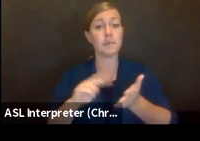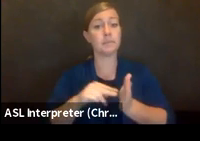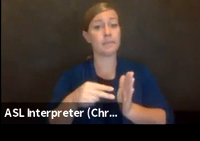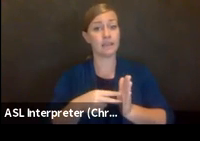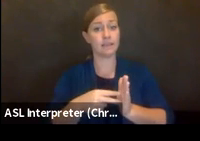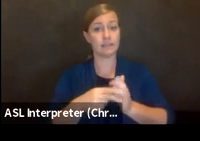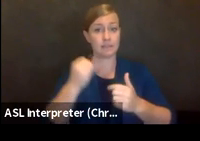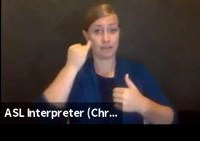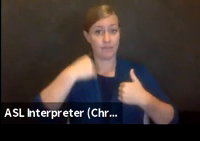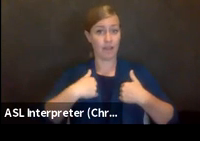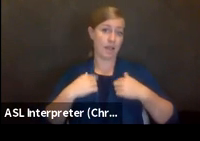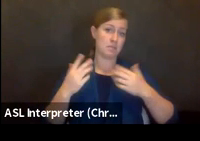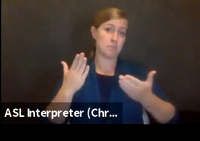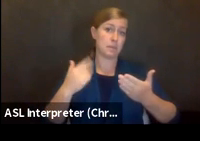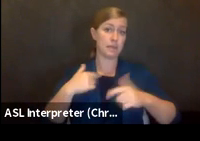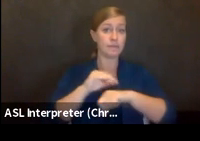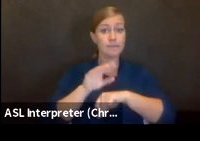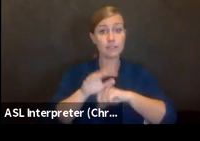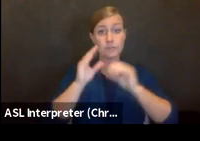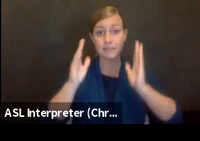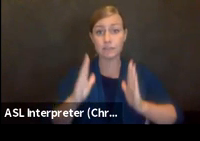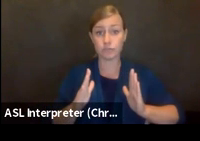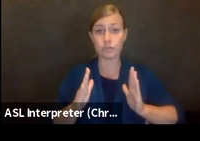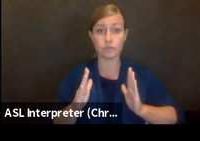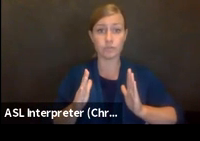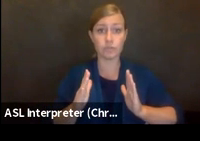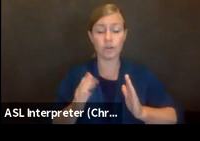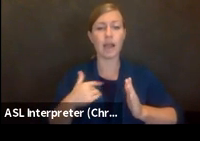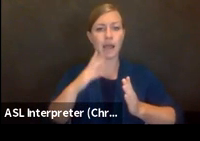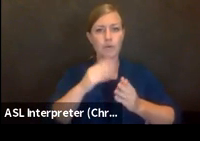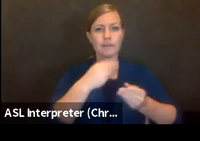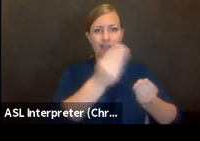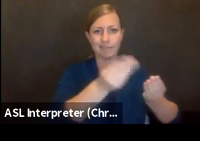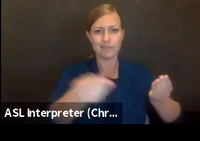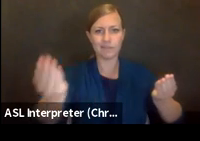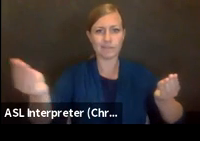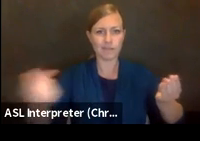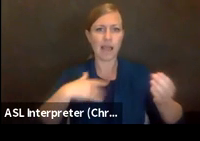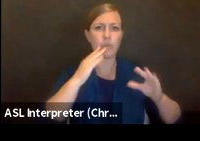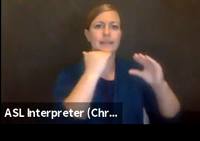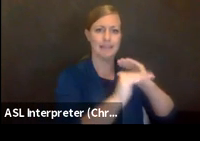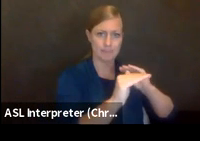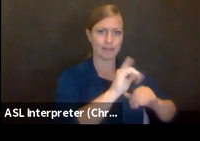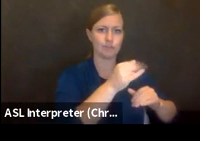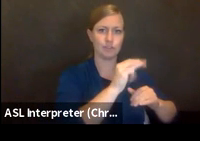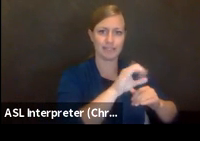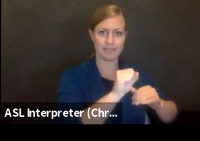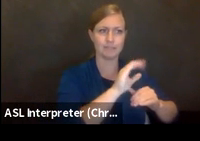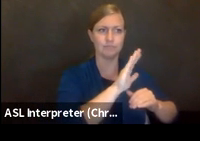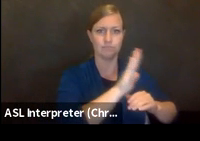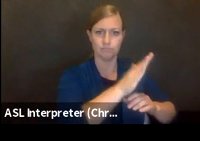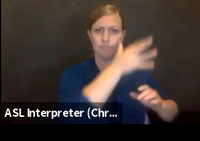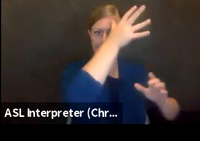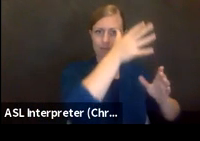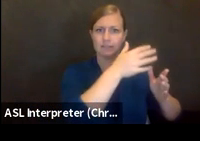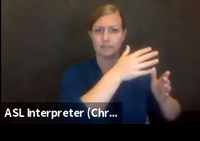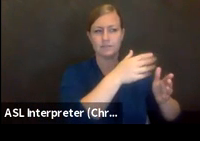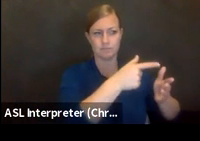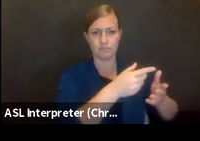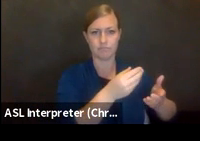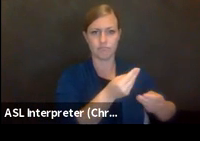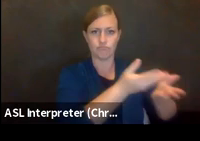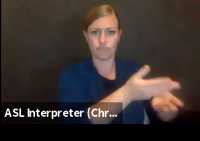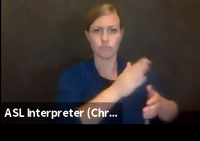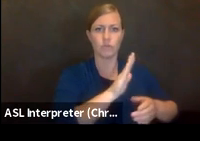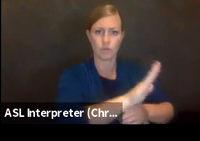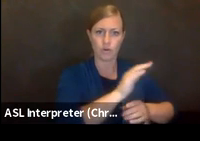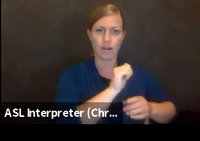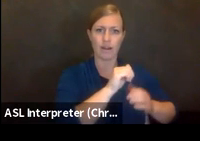ESD 189 - Amy Colburn: Advisory maybe my as an advisory teacher. I'm going to send these out. I would email Janice's parents individually with the specific access code for her parents